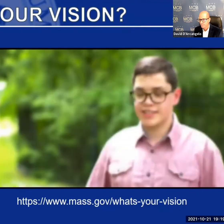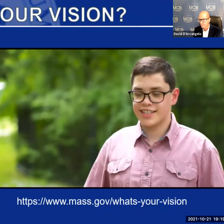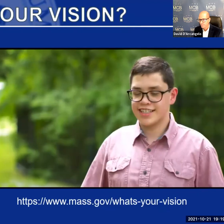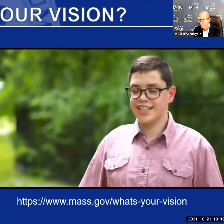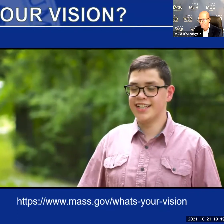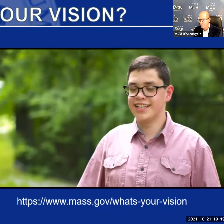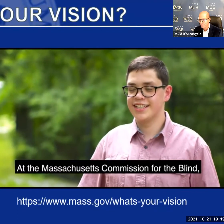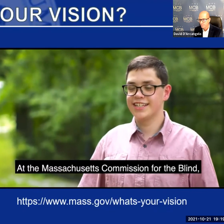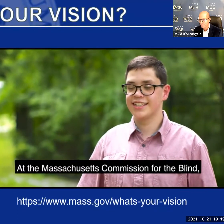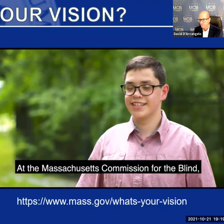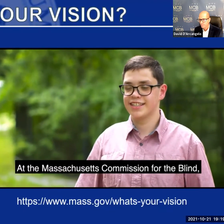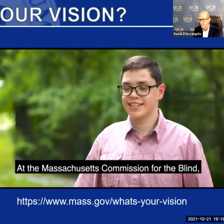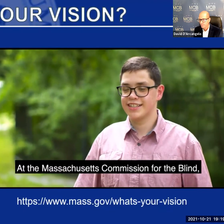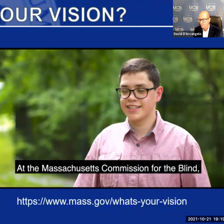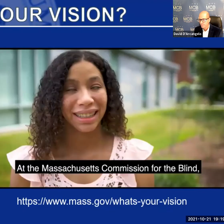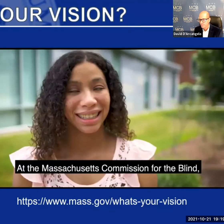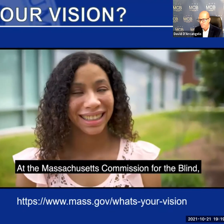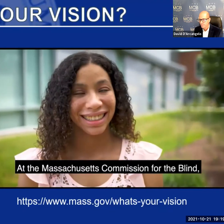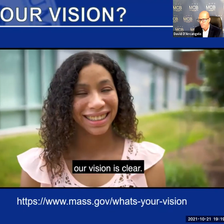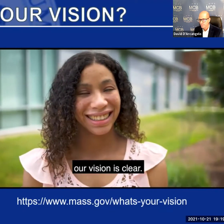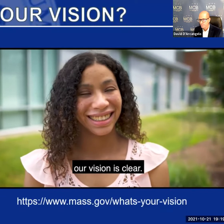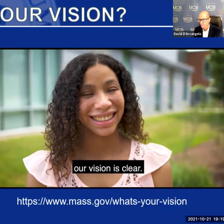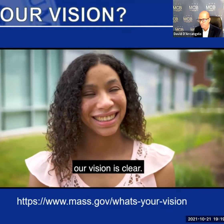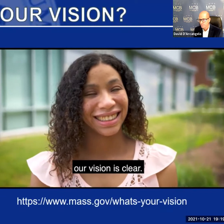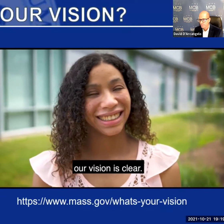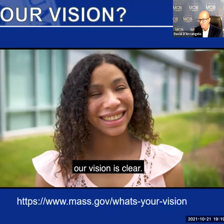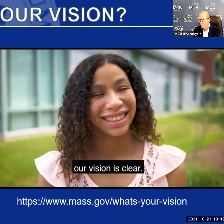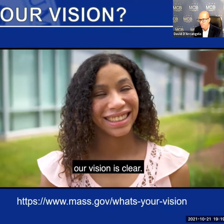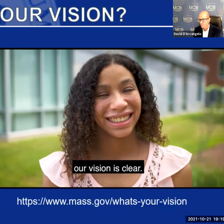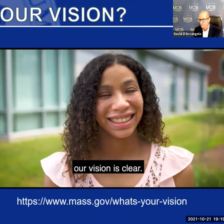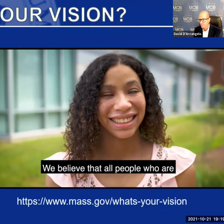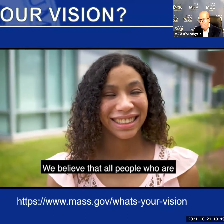At the Massachusetts Commission for the Blind, our vision is clear.